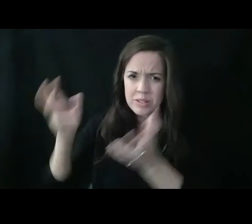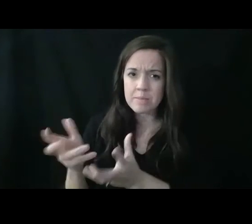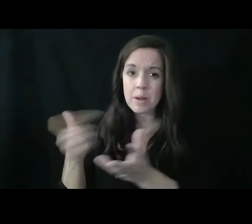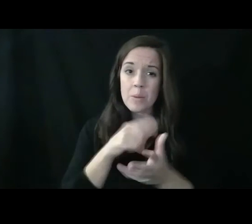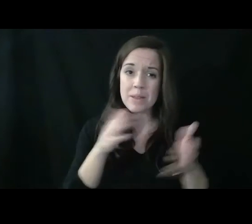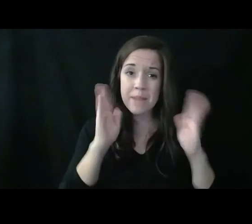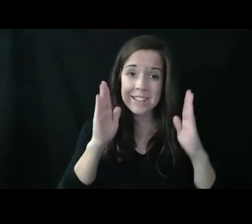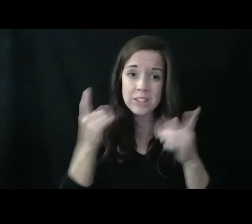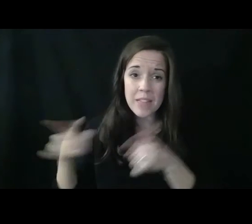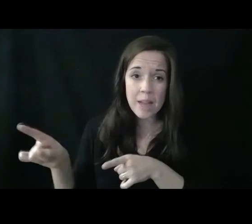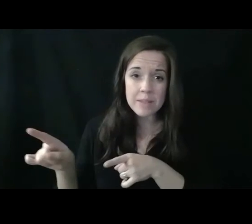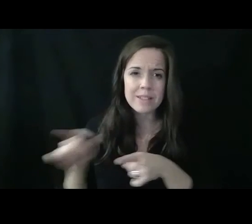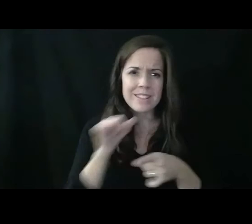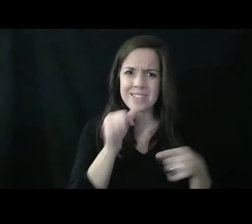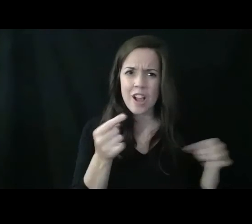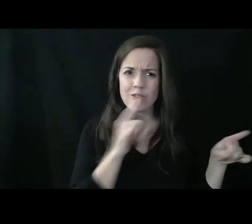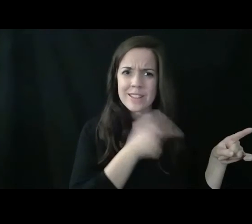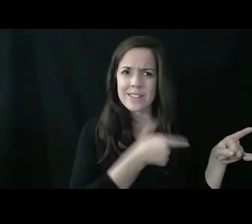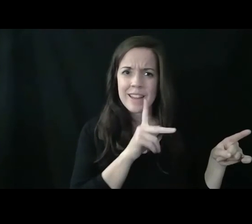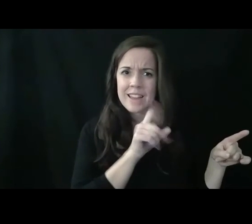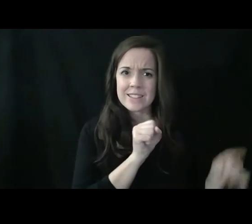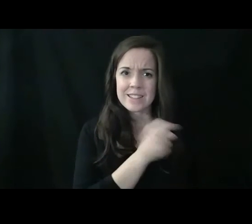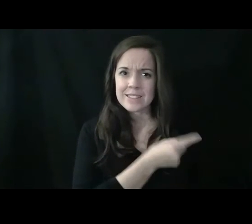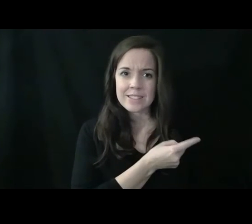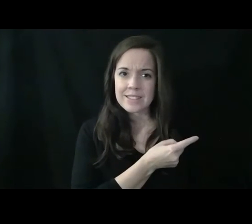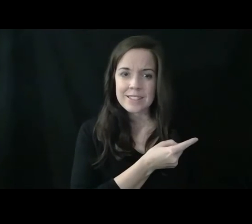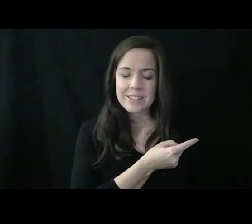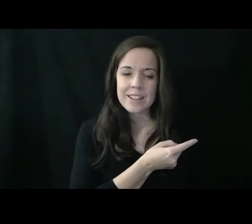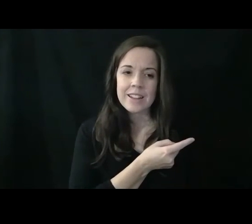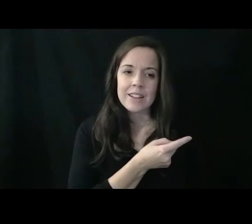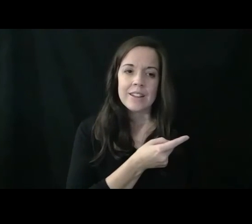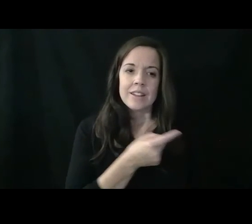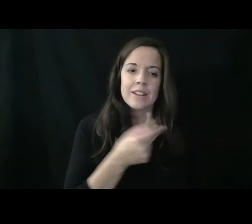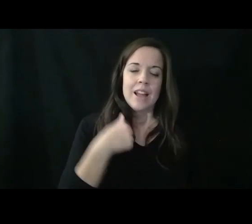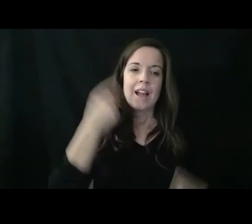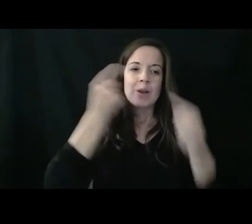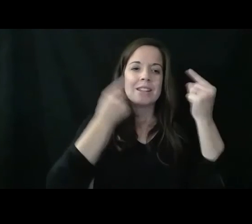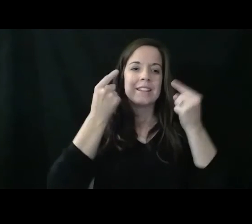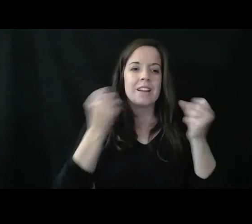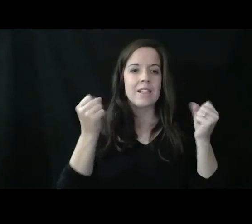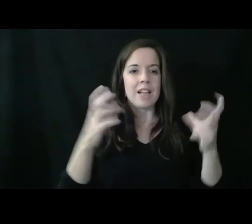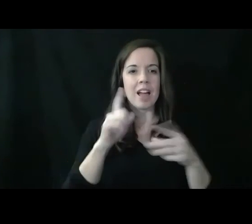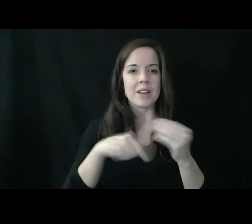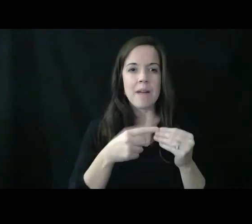Not so much in Kansas. And I was thinking a lot about tornadoes and the storms and